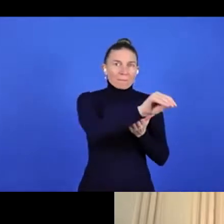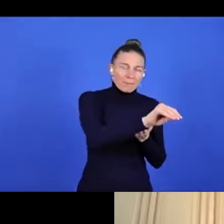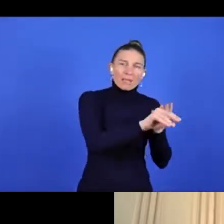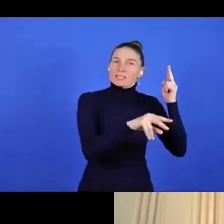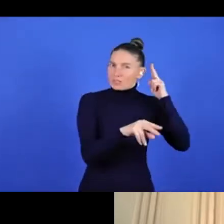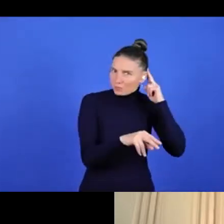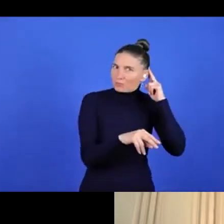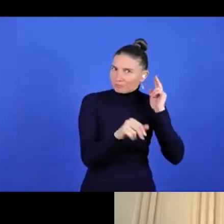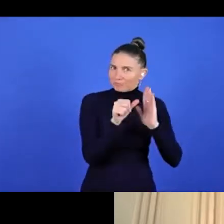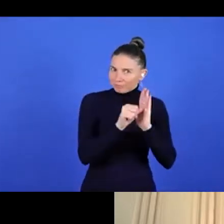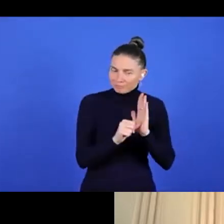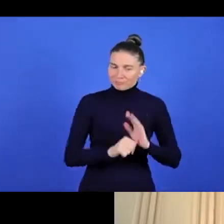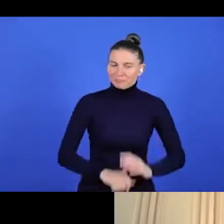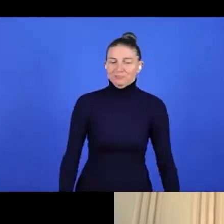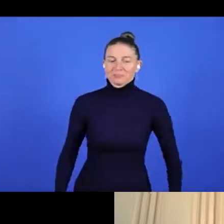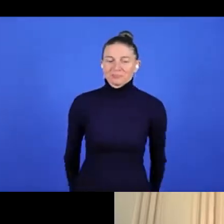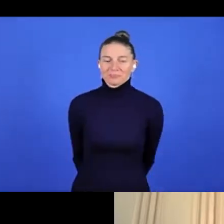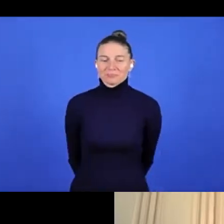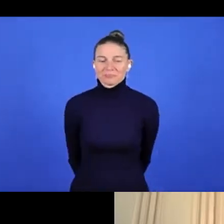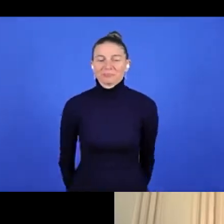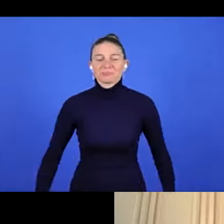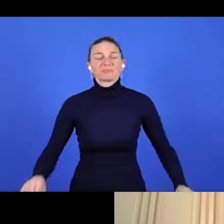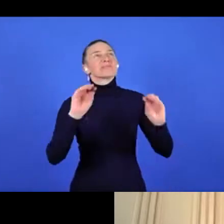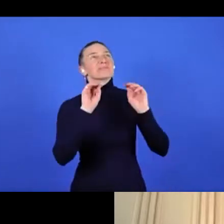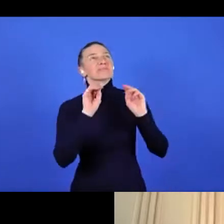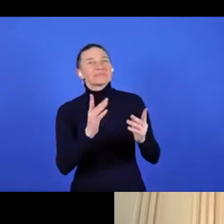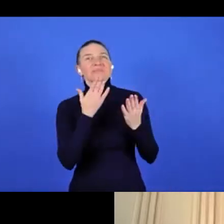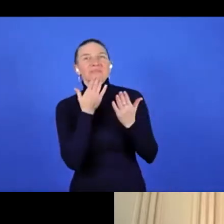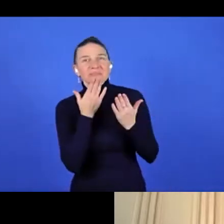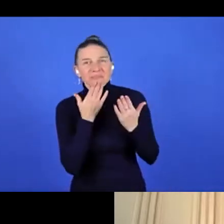fund-raisers, so that they could get cochlear